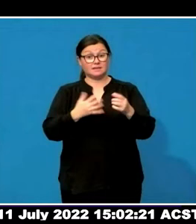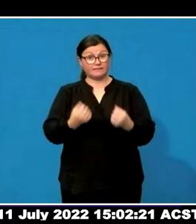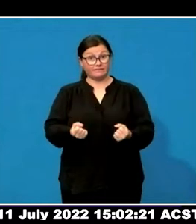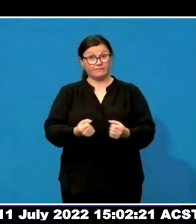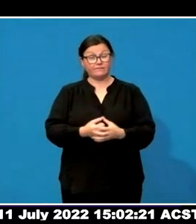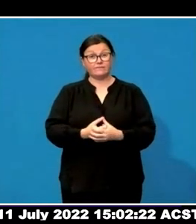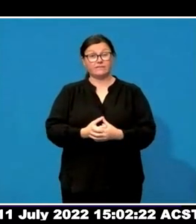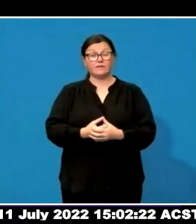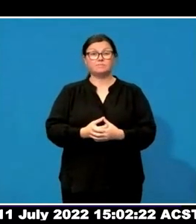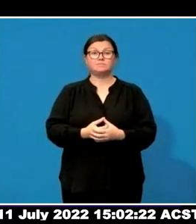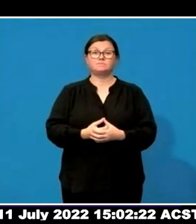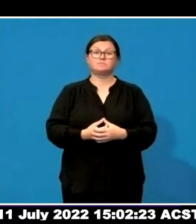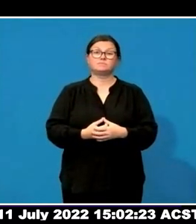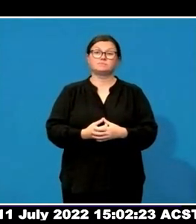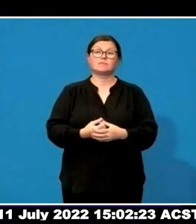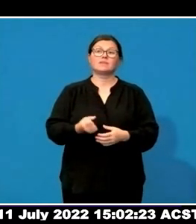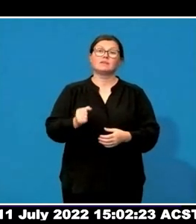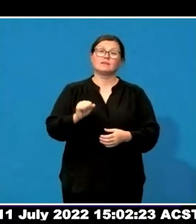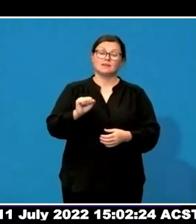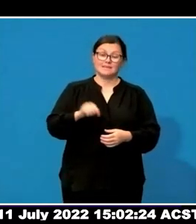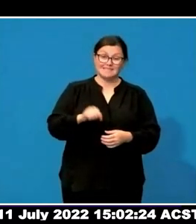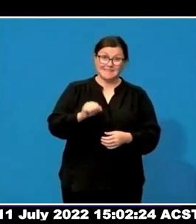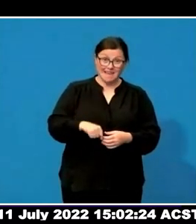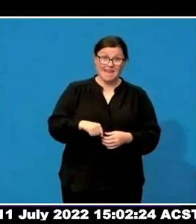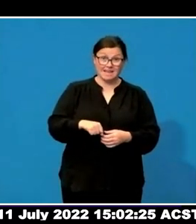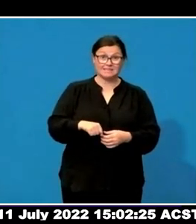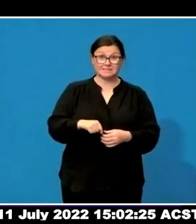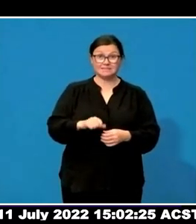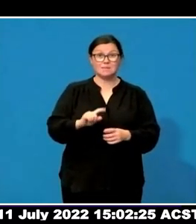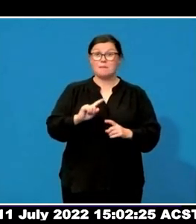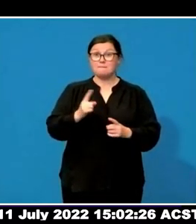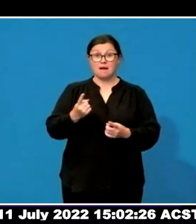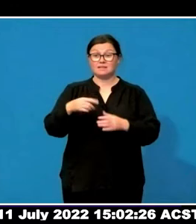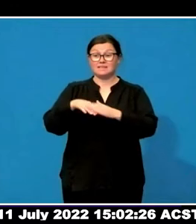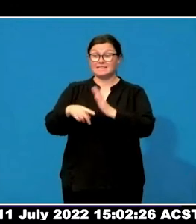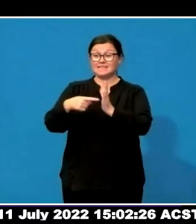But no in that there was no services for him to receive from such as a physio on a regular